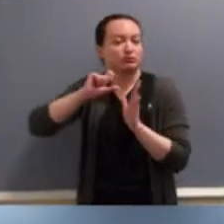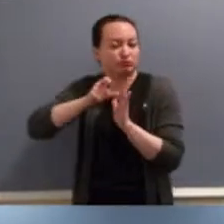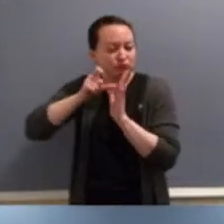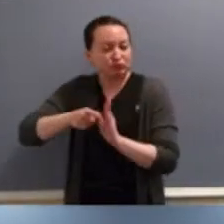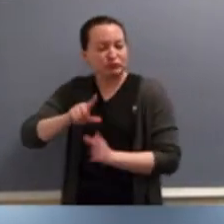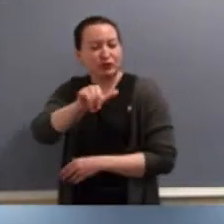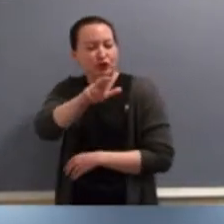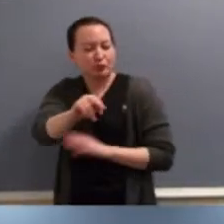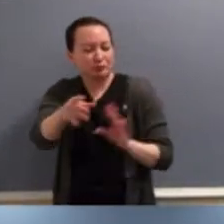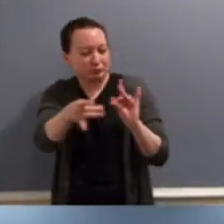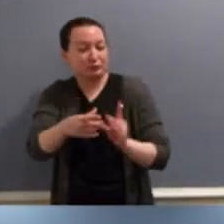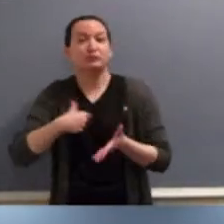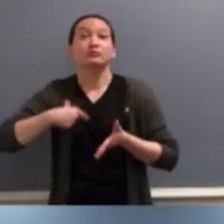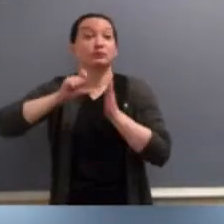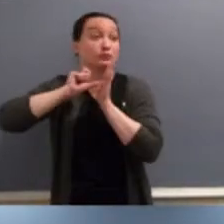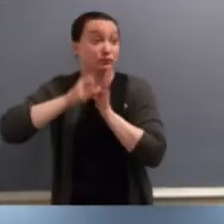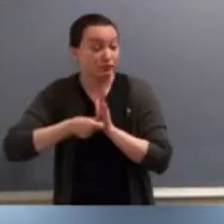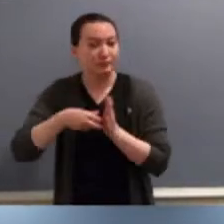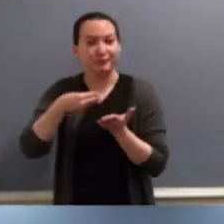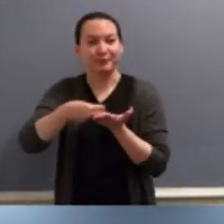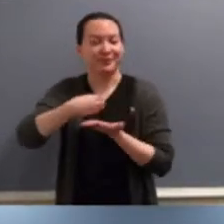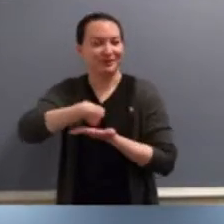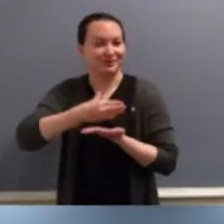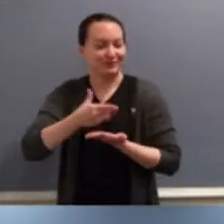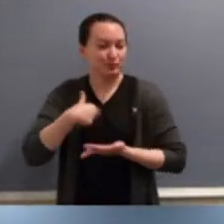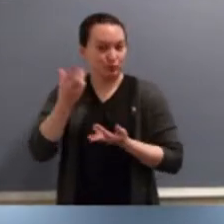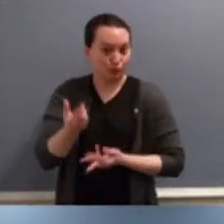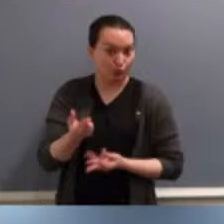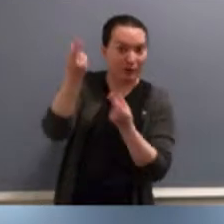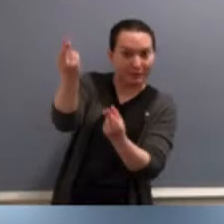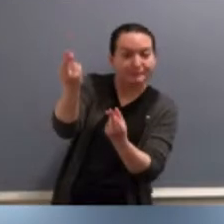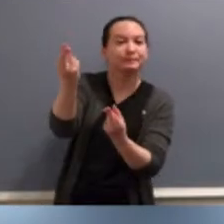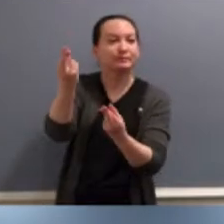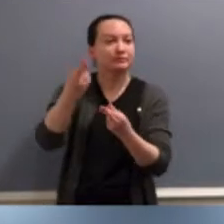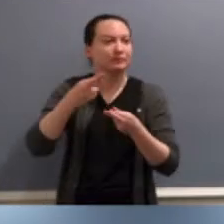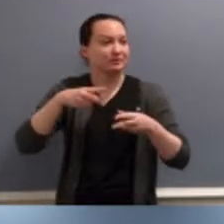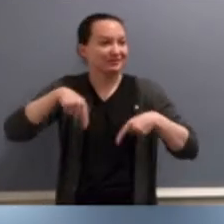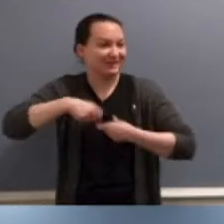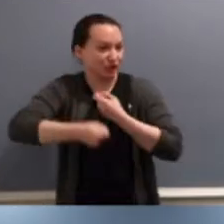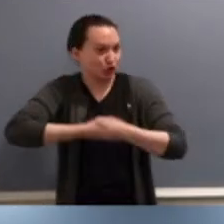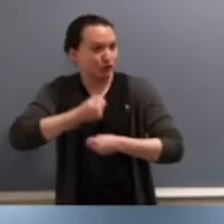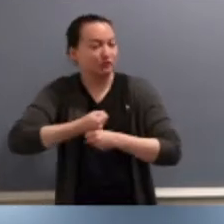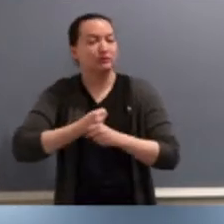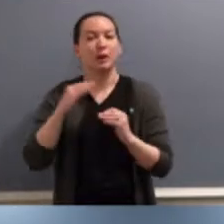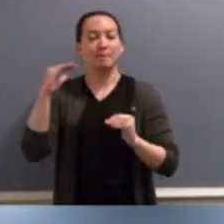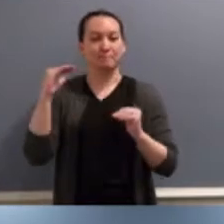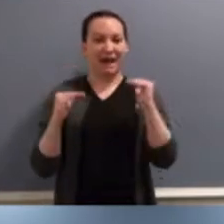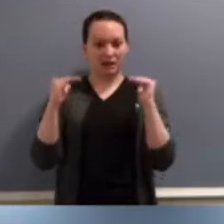I do want to emphasize that the budget that we are recommending this year is a balanced budget and we